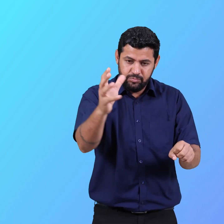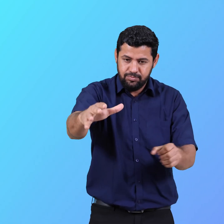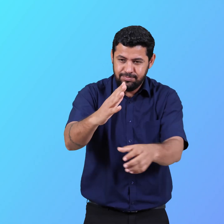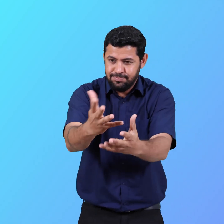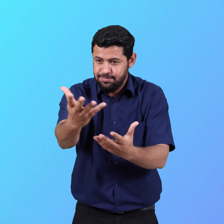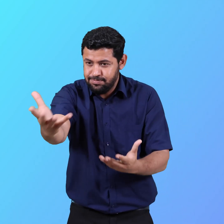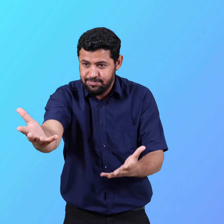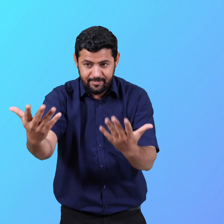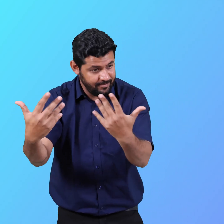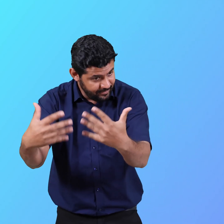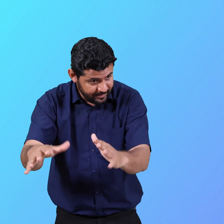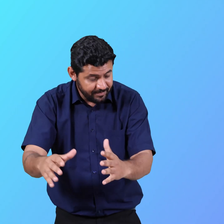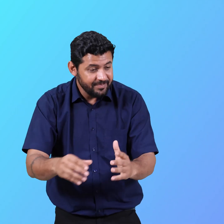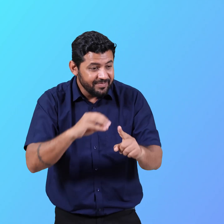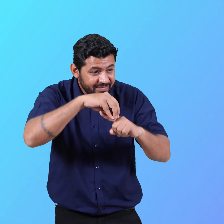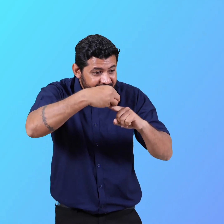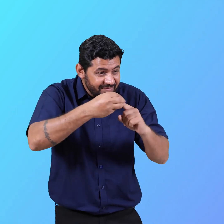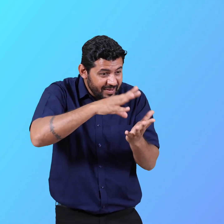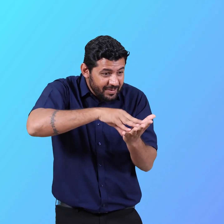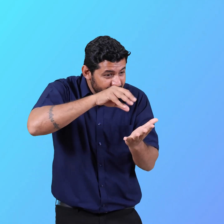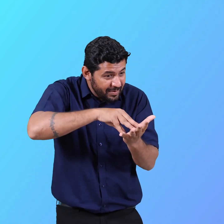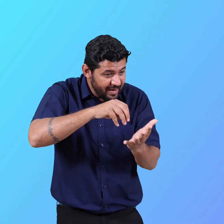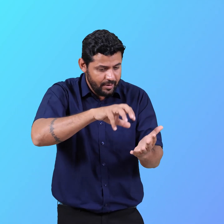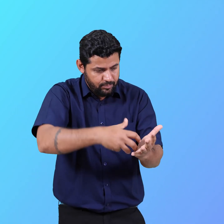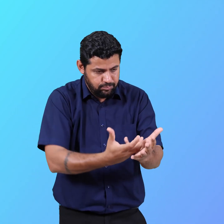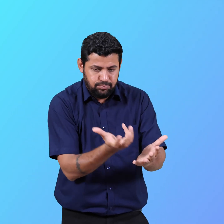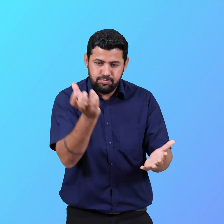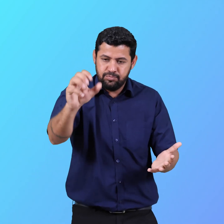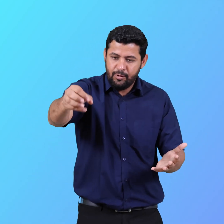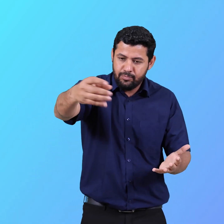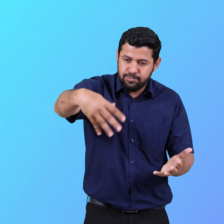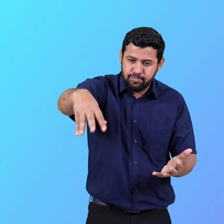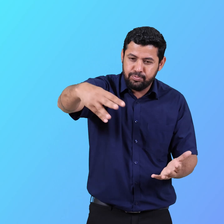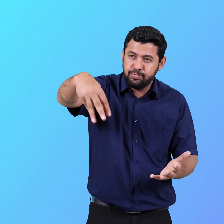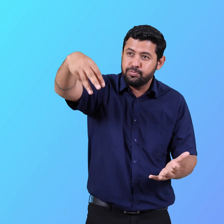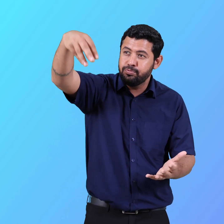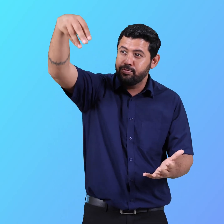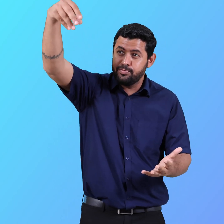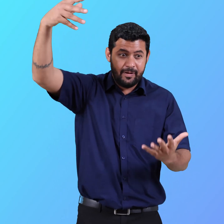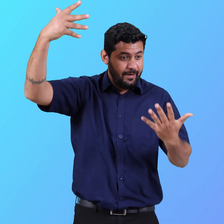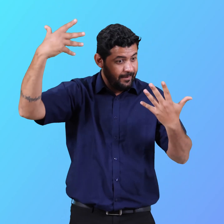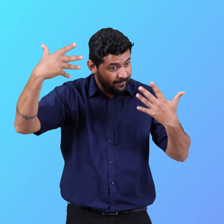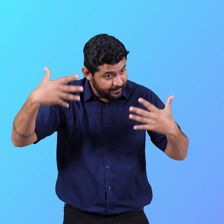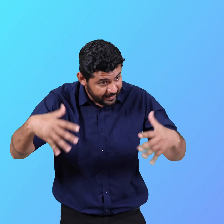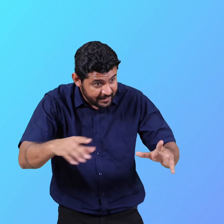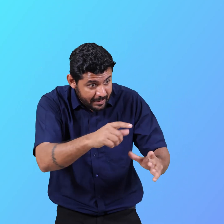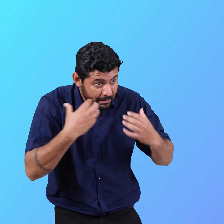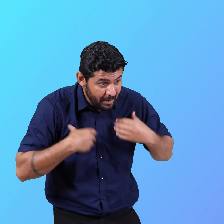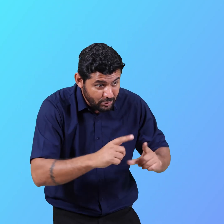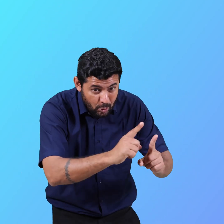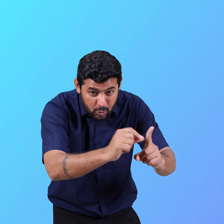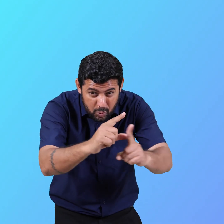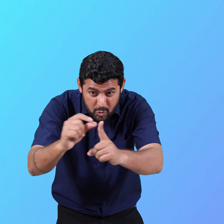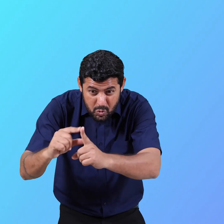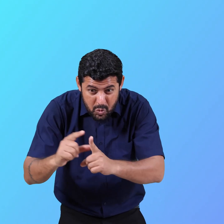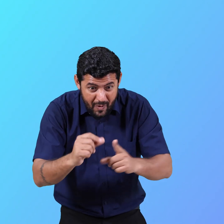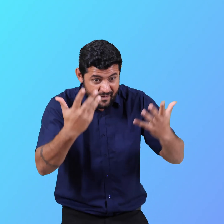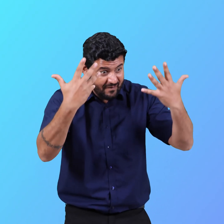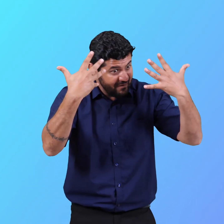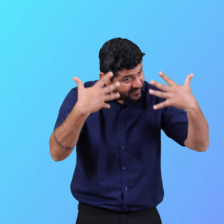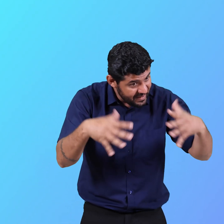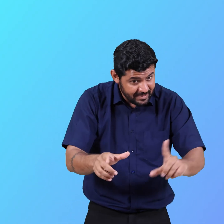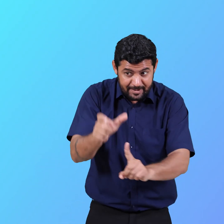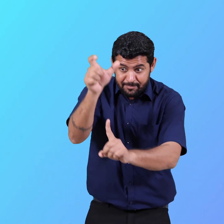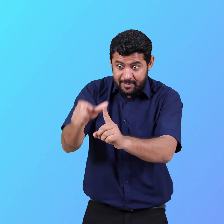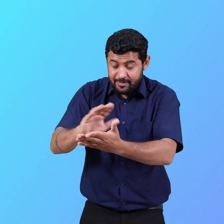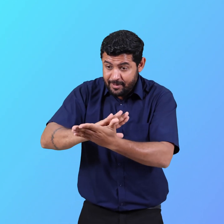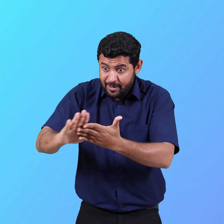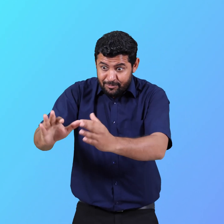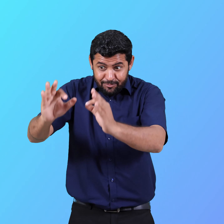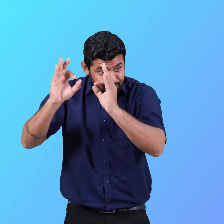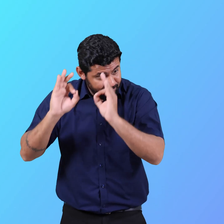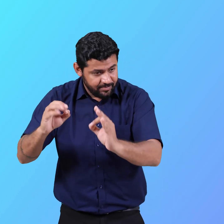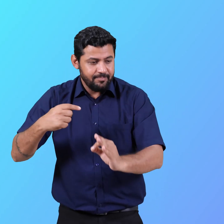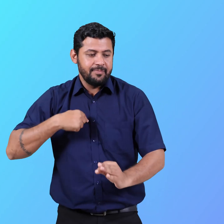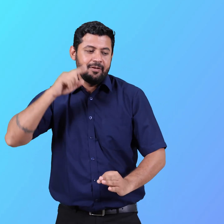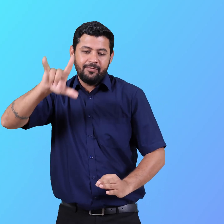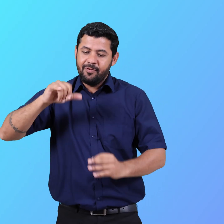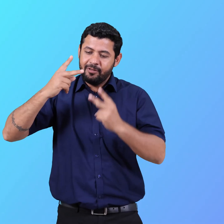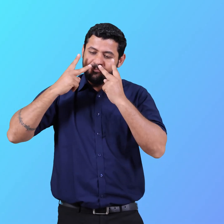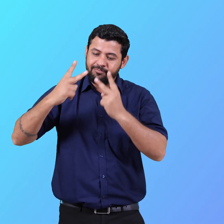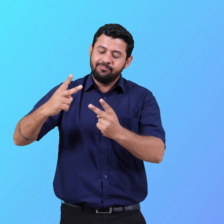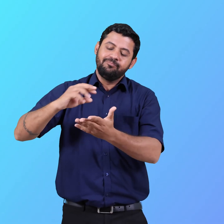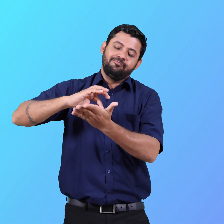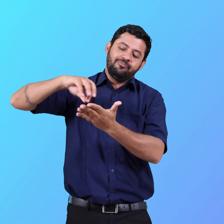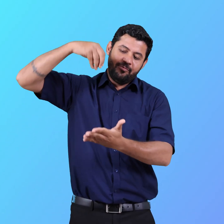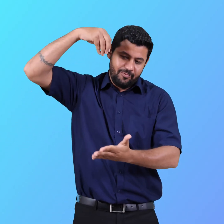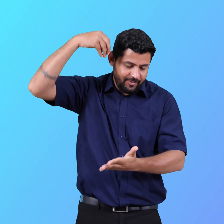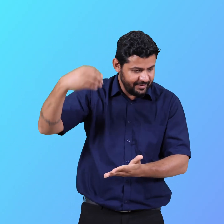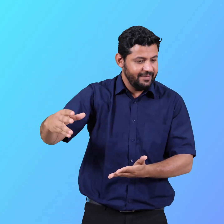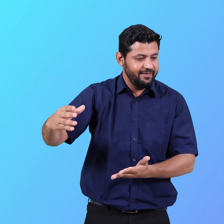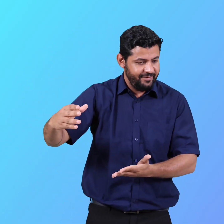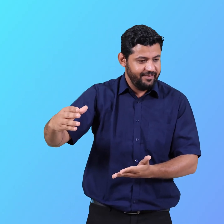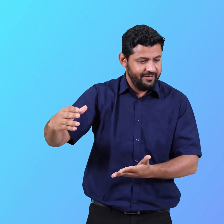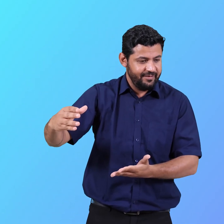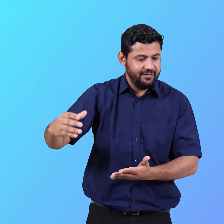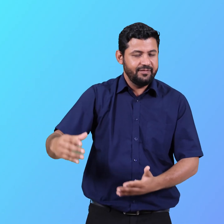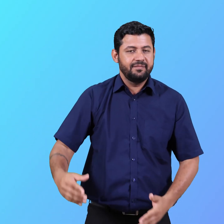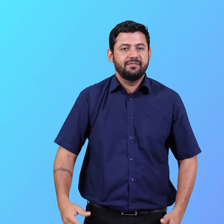He will then offer up the burnt offering and the grain offering on the altar. In this way the priest will make that person pure, and that person will become clean.